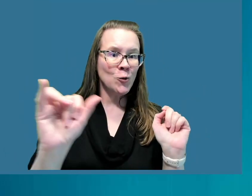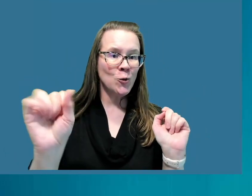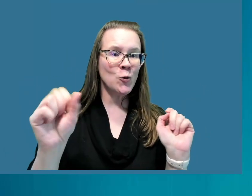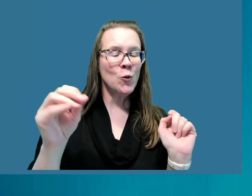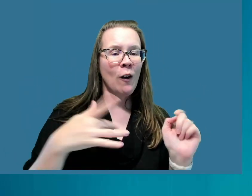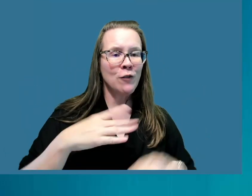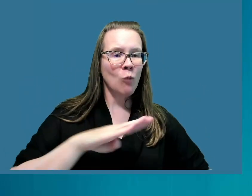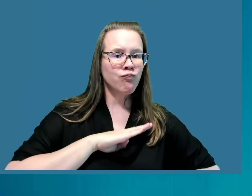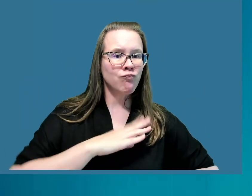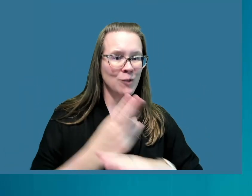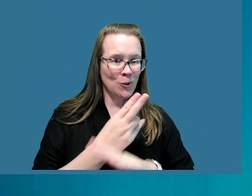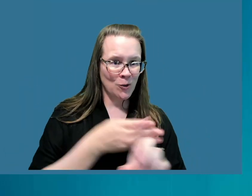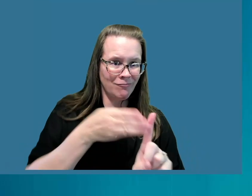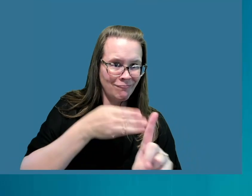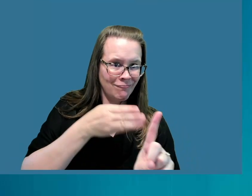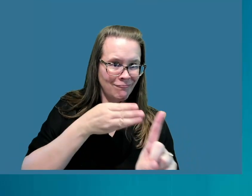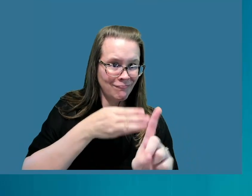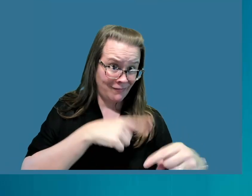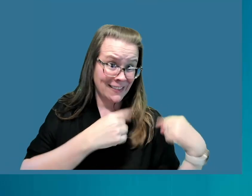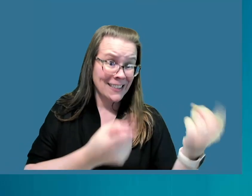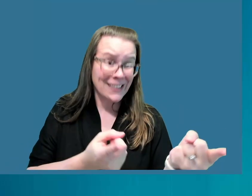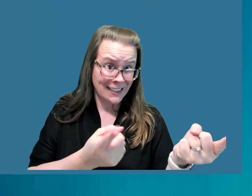and, you know, everybody else has given me great feedback on enjoying it once